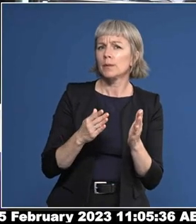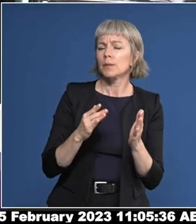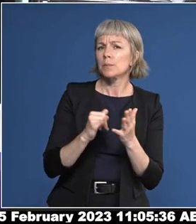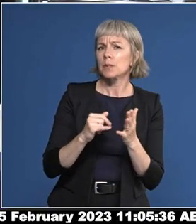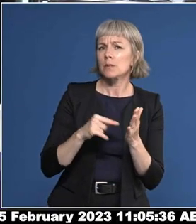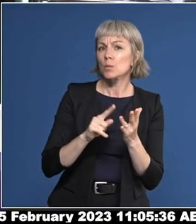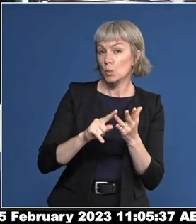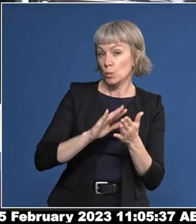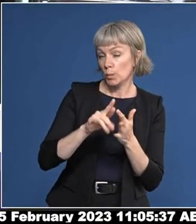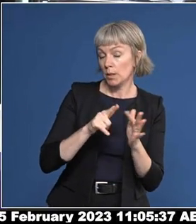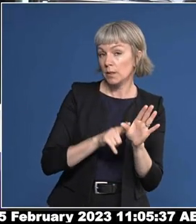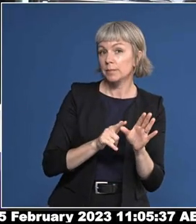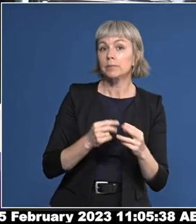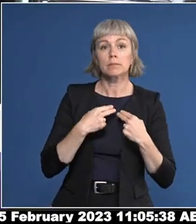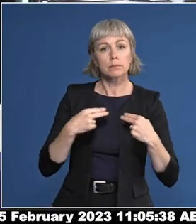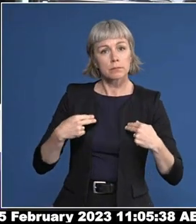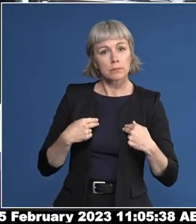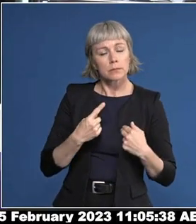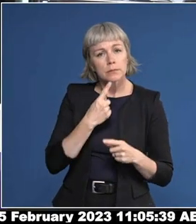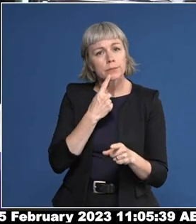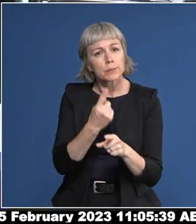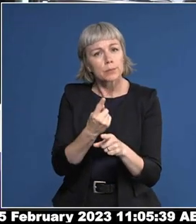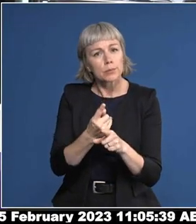drawn your attention to the Counsel Assisting's submissions.